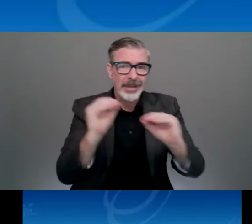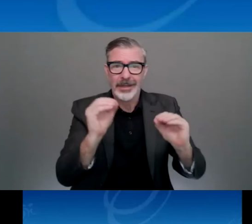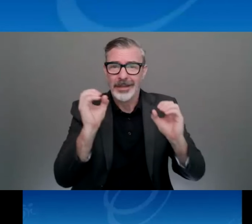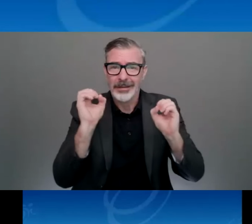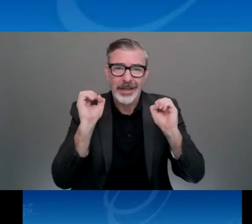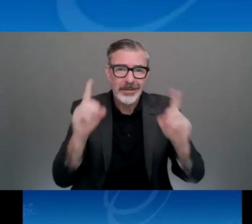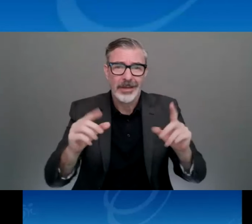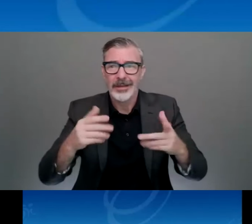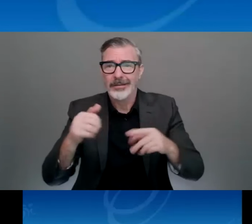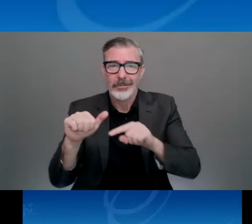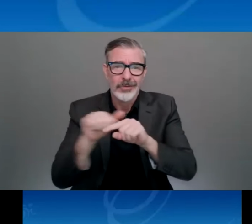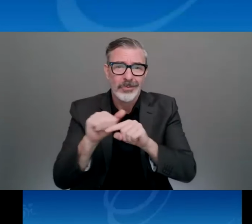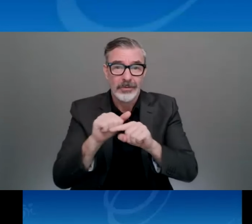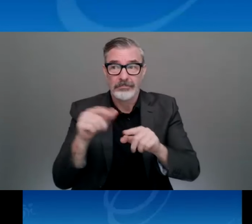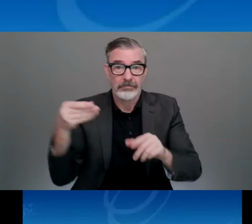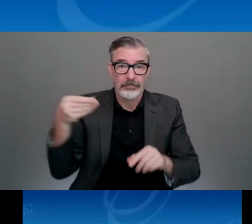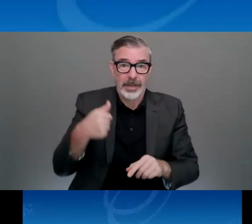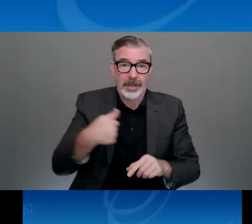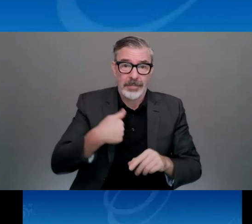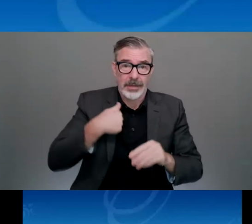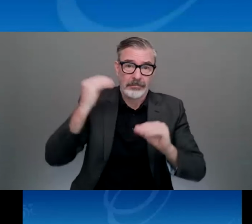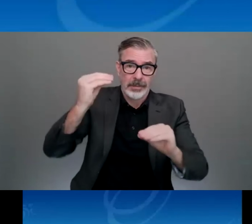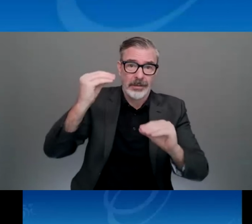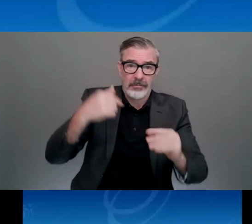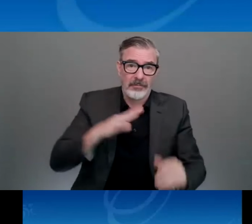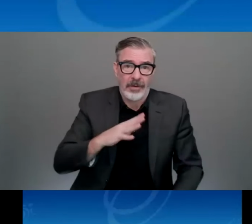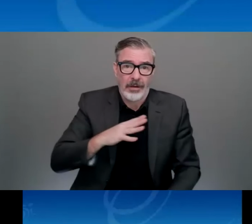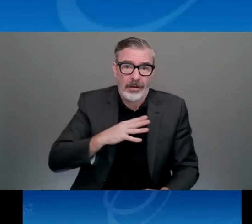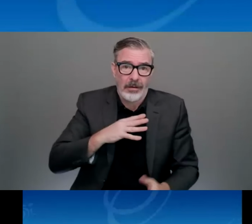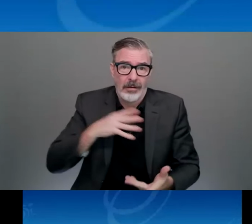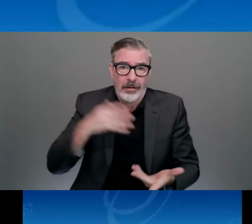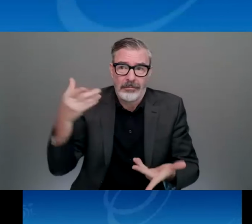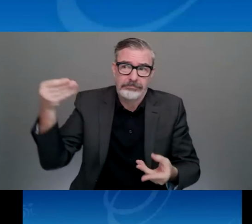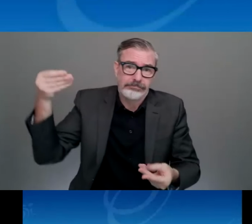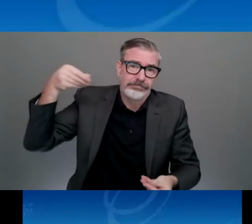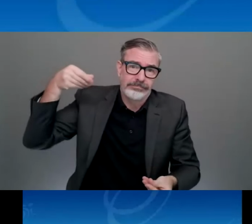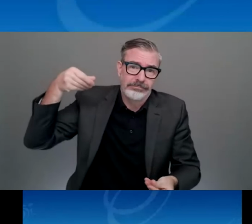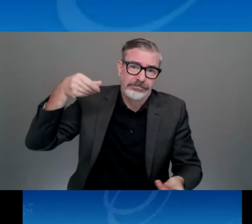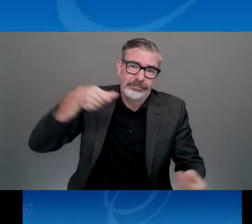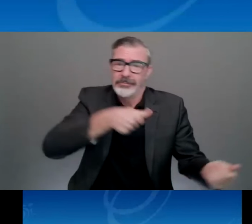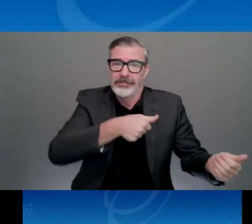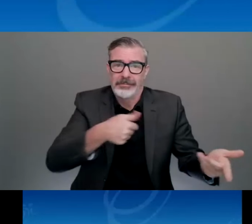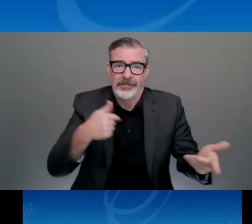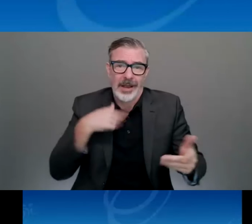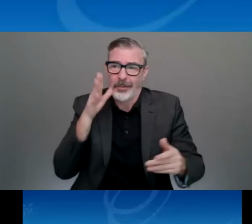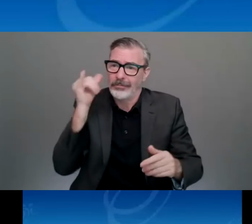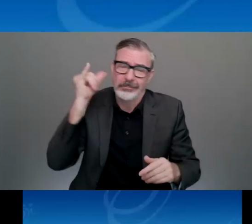You can pay me to deliver those things until the cows come home. And that that would be great. I don't have a problem doing that, but I will also tell you something else.